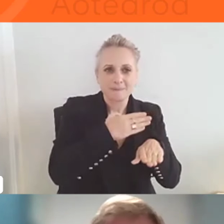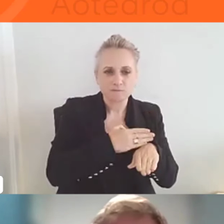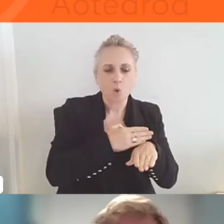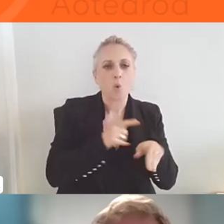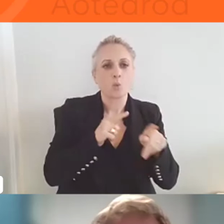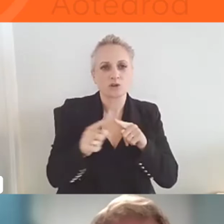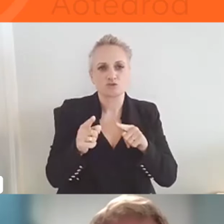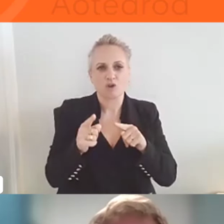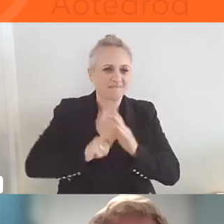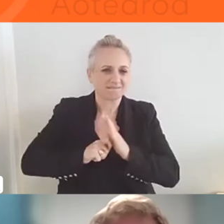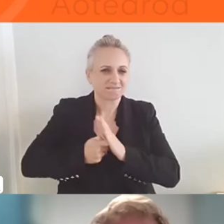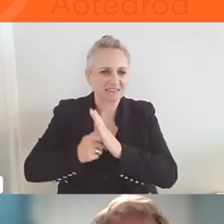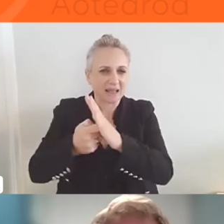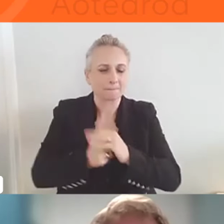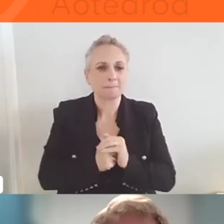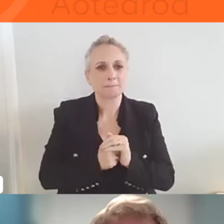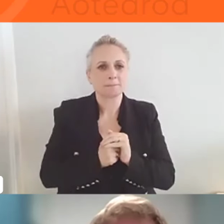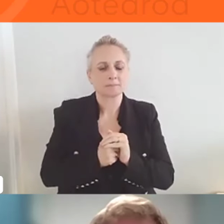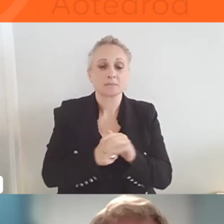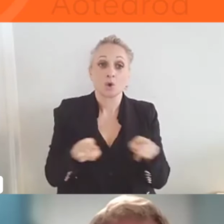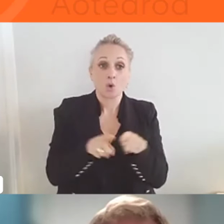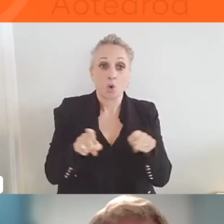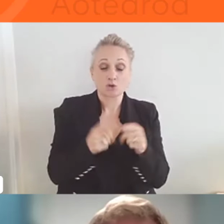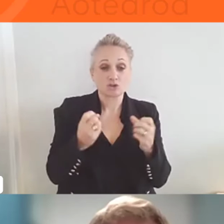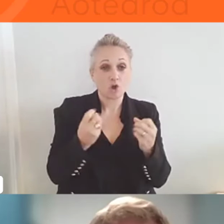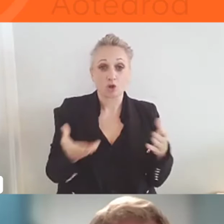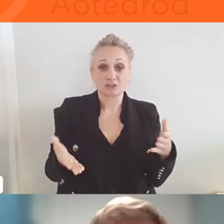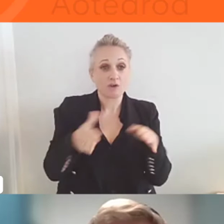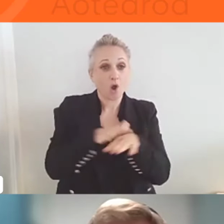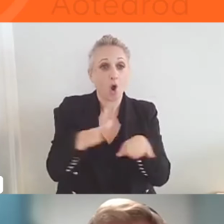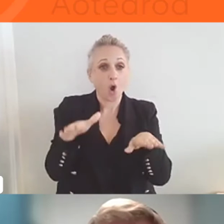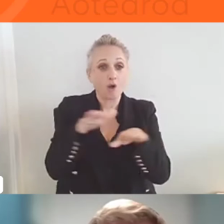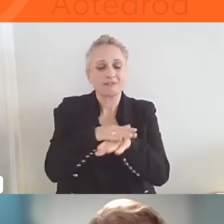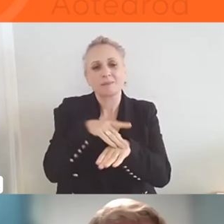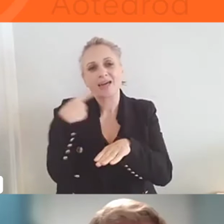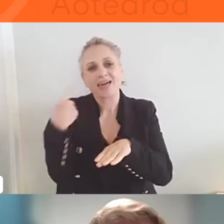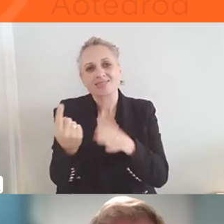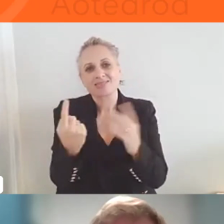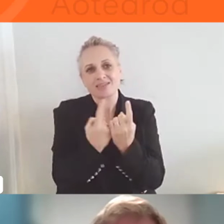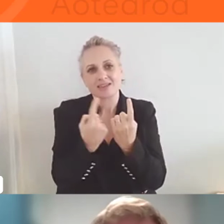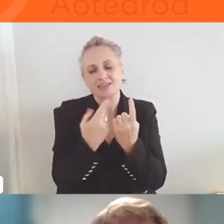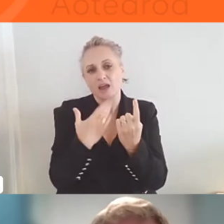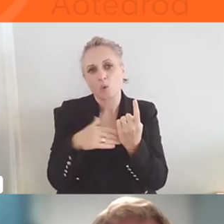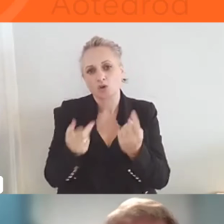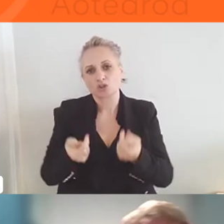Also there's lot of overlap with other things. The other thing I wanted to mention, picking up on Thanh's point about sustainability